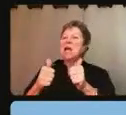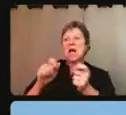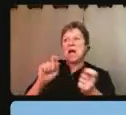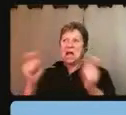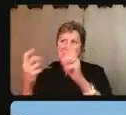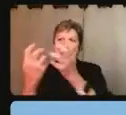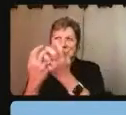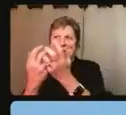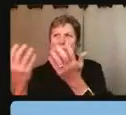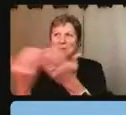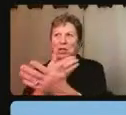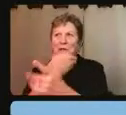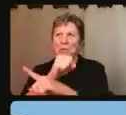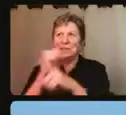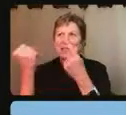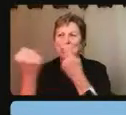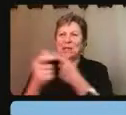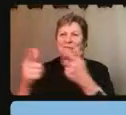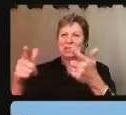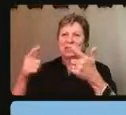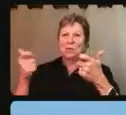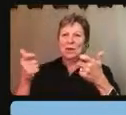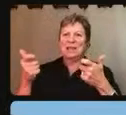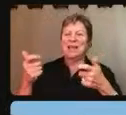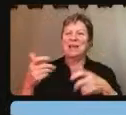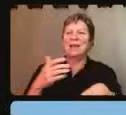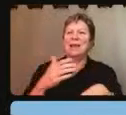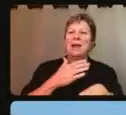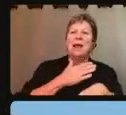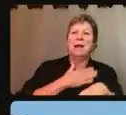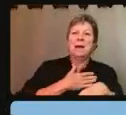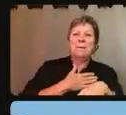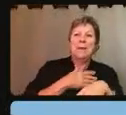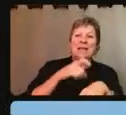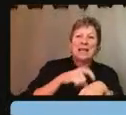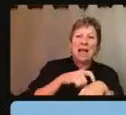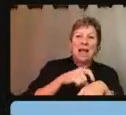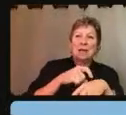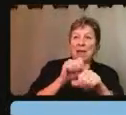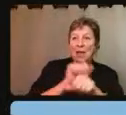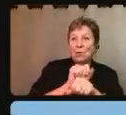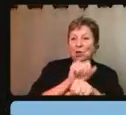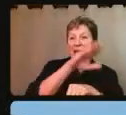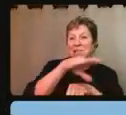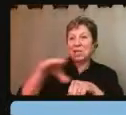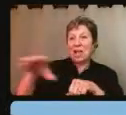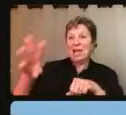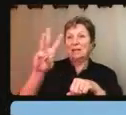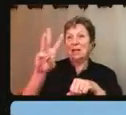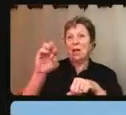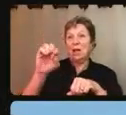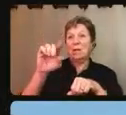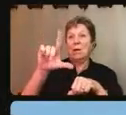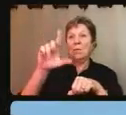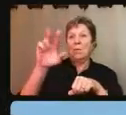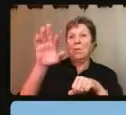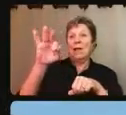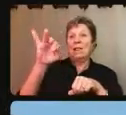TIME AND MY WORK CAN ADAPT TO DIFFERENT SITUATIONS FAIRLY